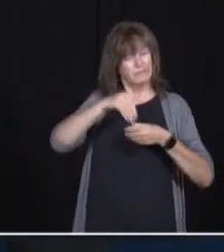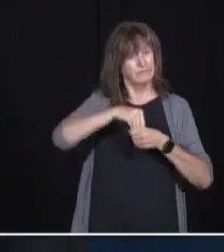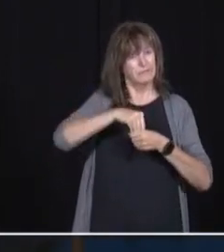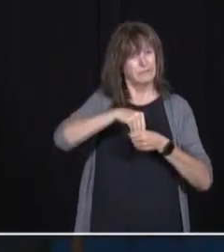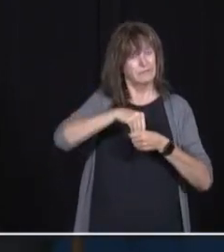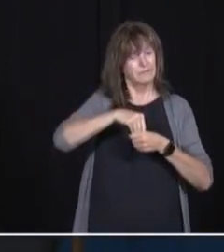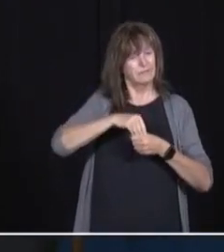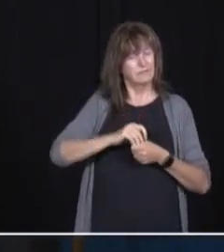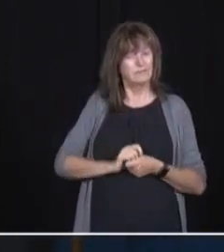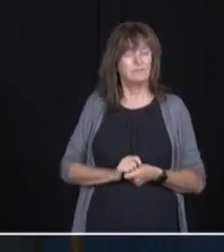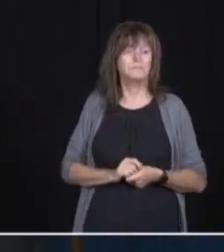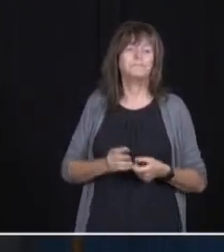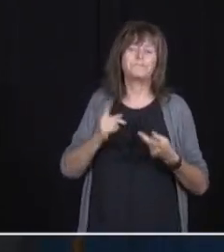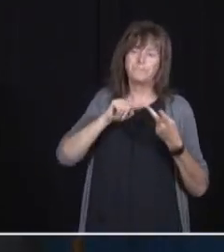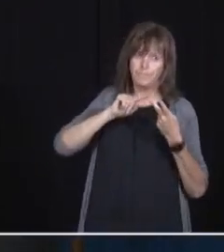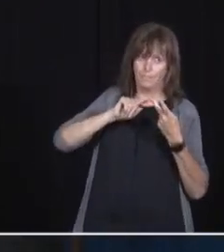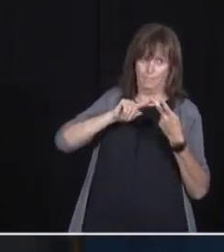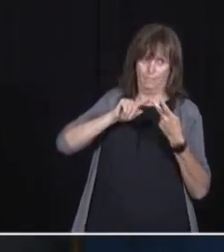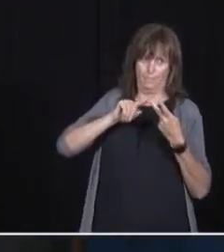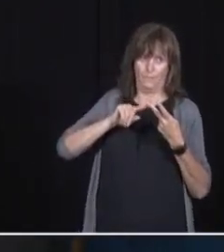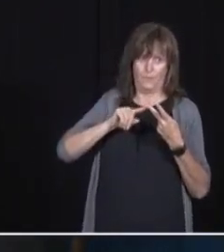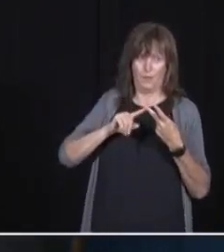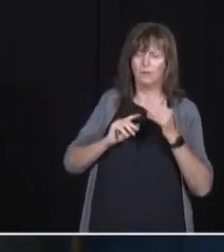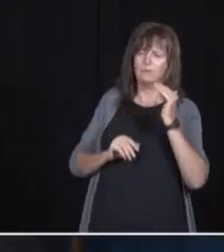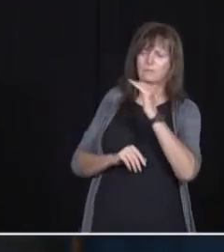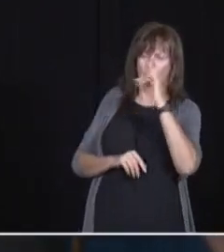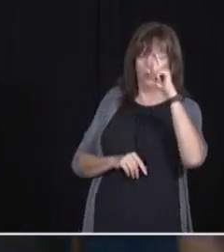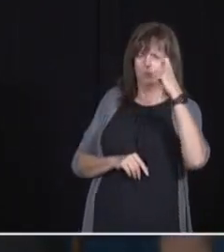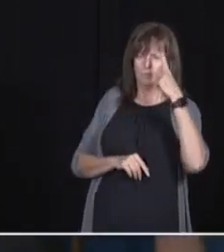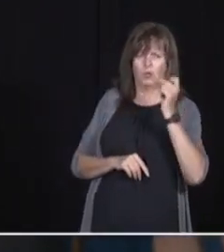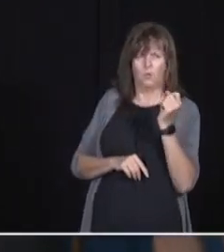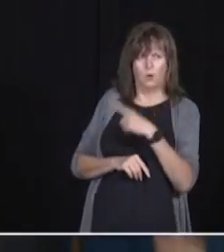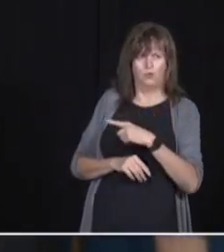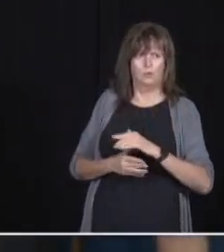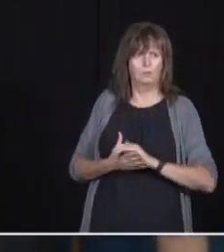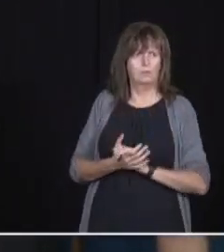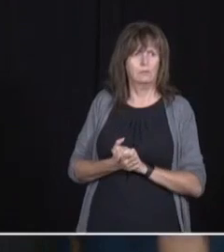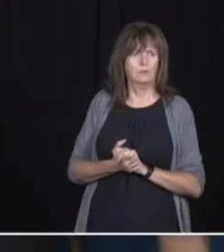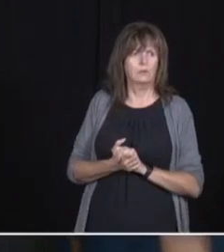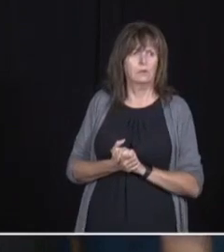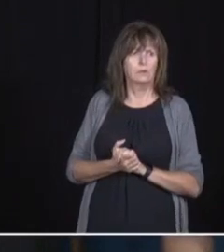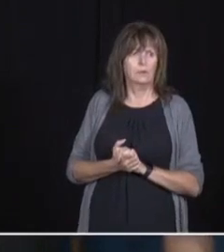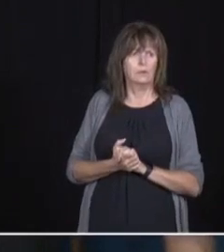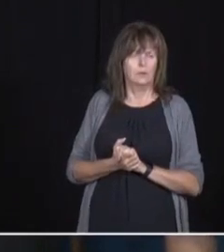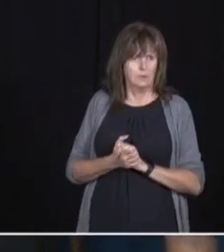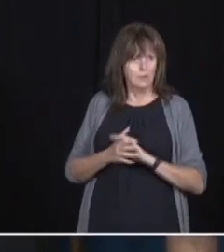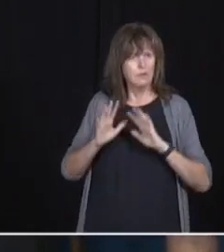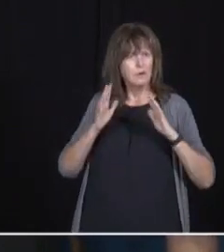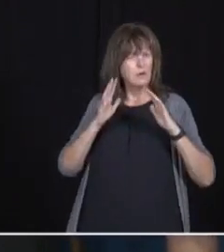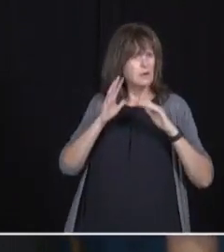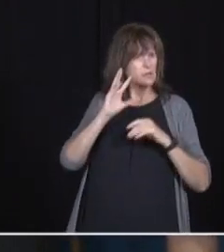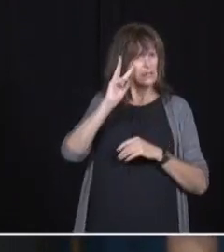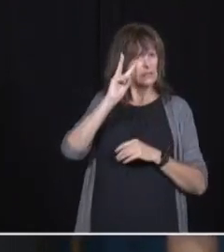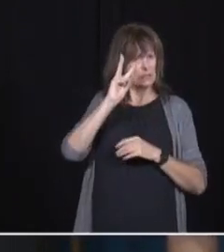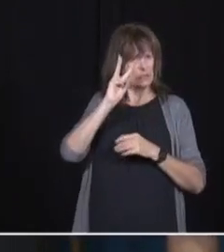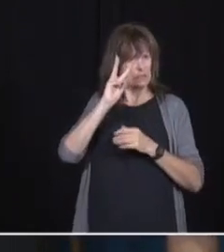So thank you. Thank you. Back to the premier. There are more than 6000 eviction applications with the landlord-tenant board